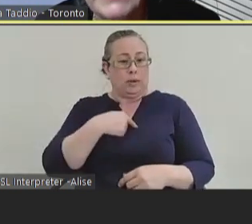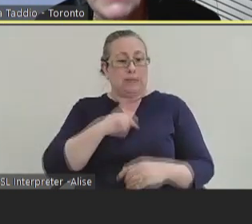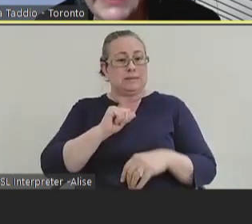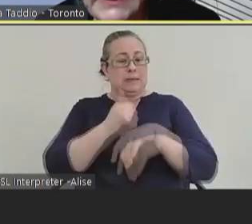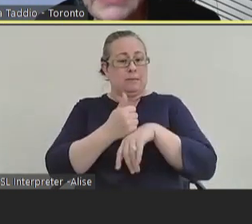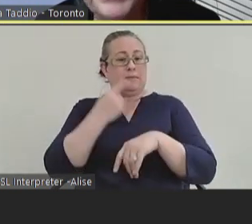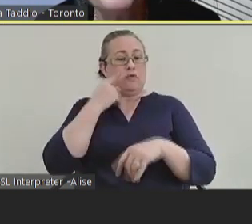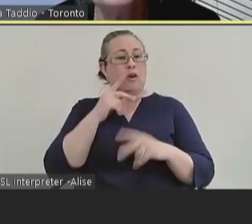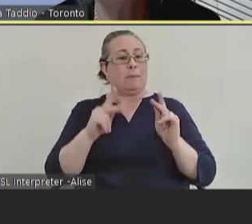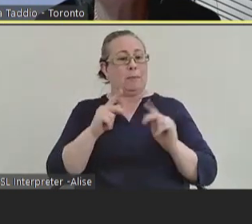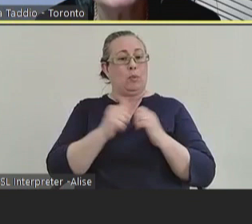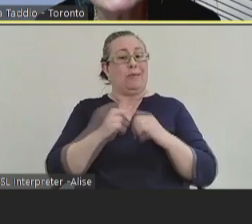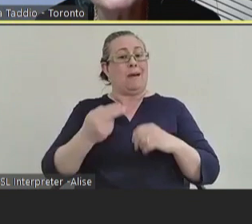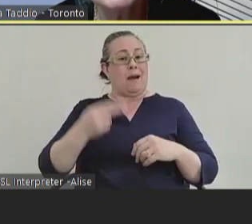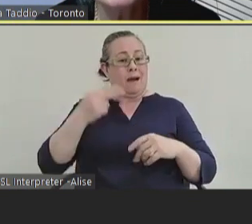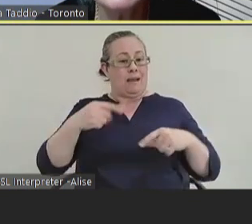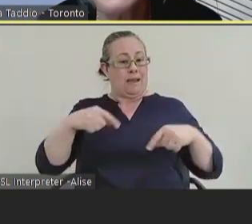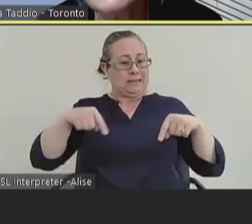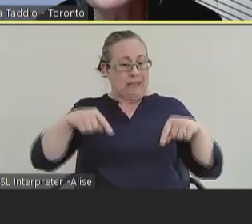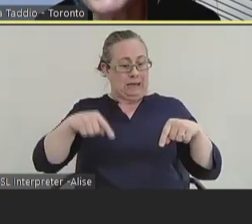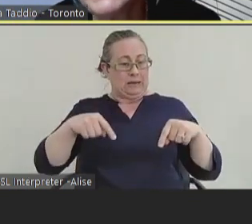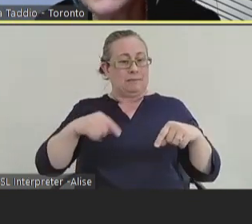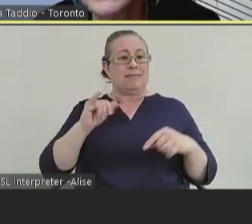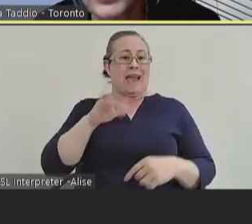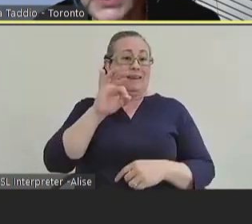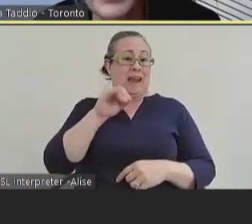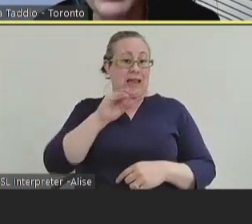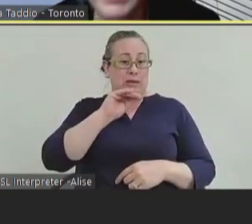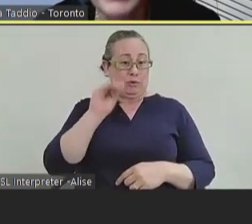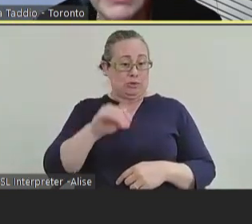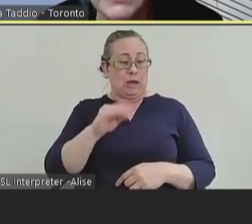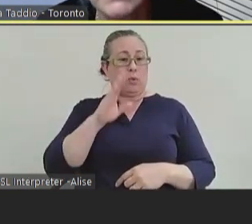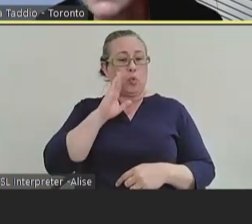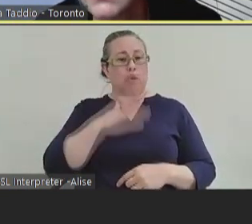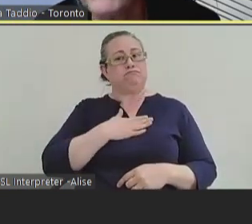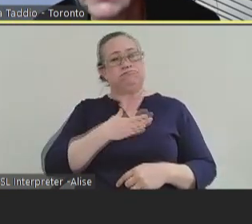anxiety. And so, that 90 percent of them would come kind of makes sense because they felt like